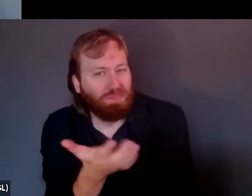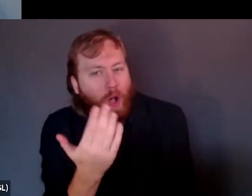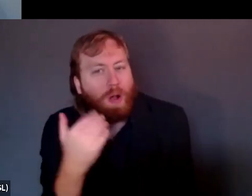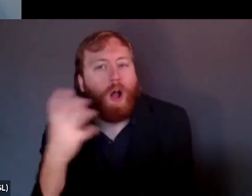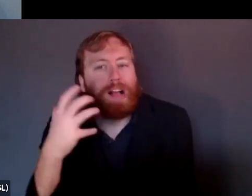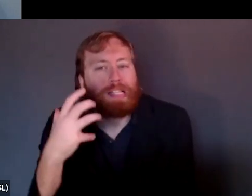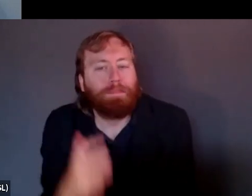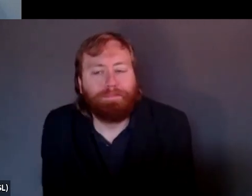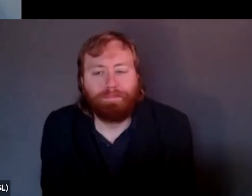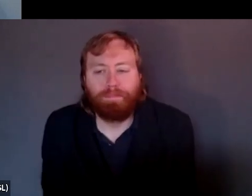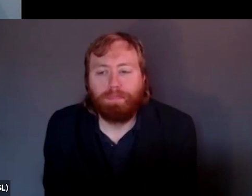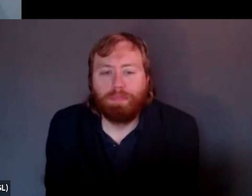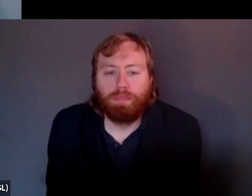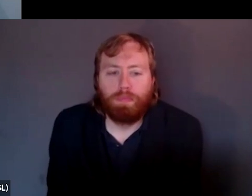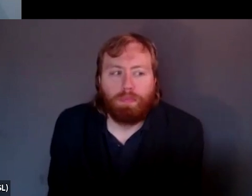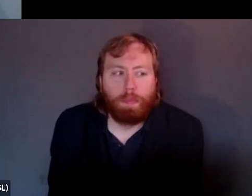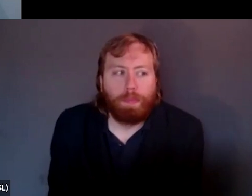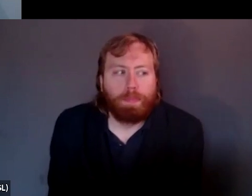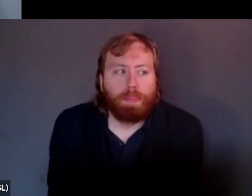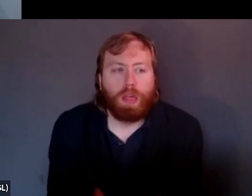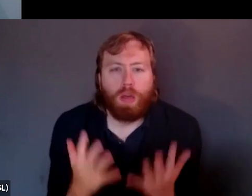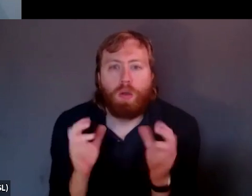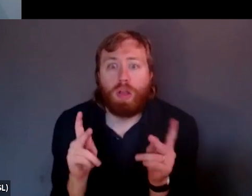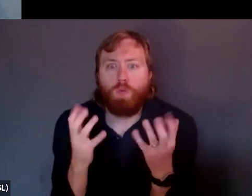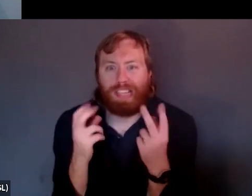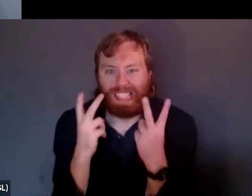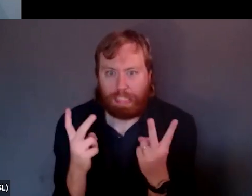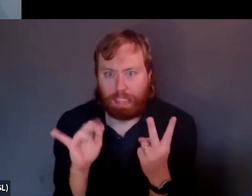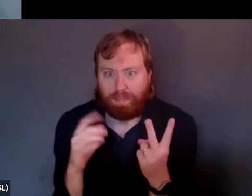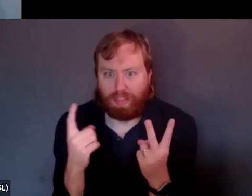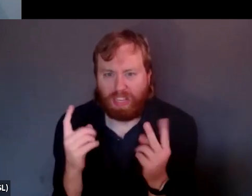Let's see. I want to see if there's any else specific to--